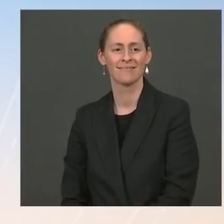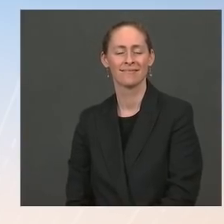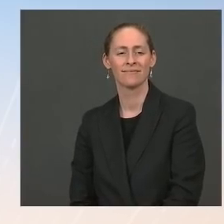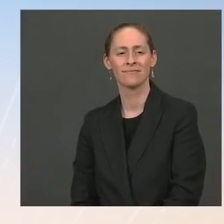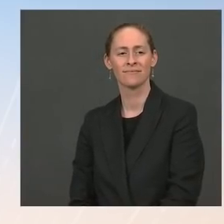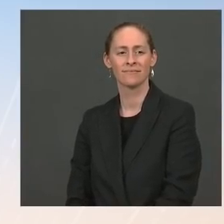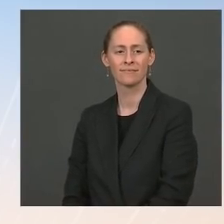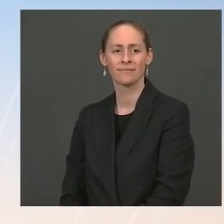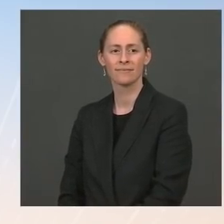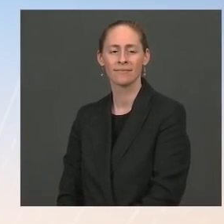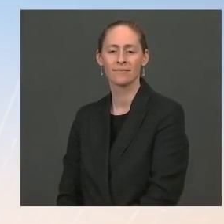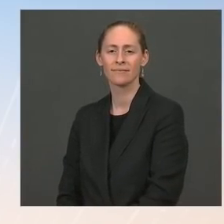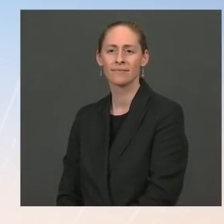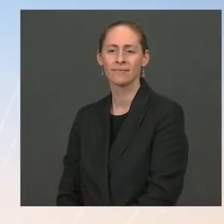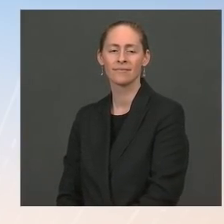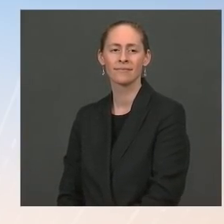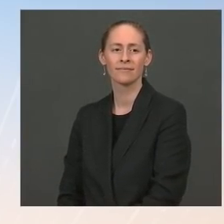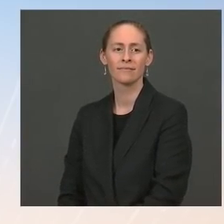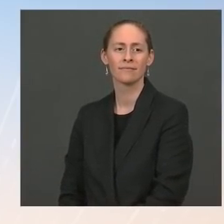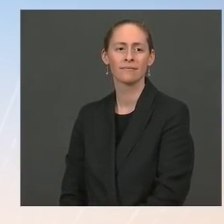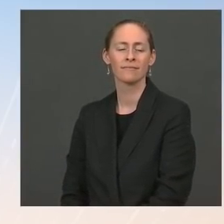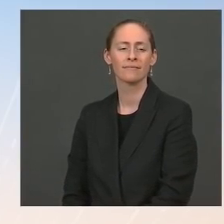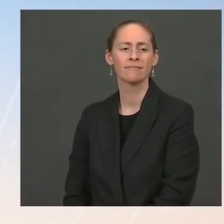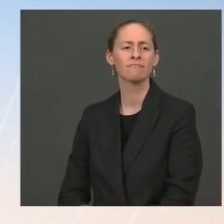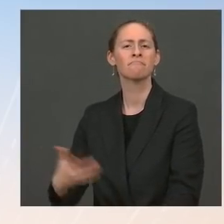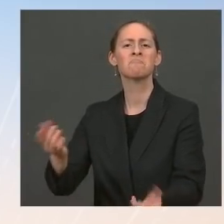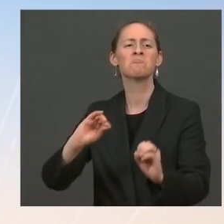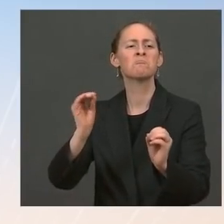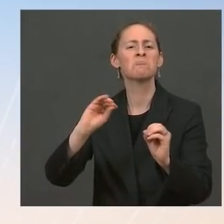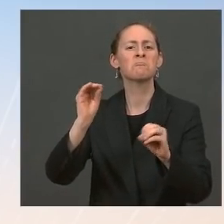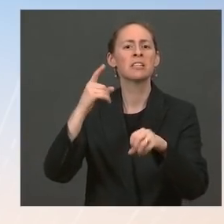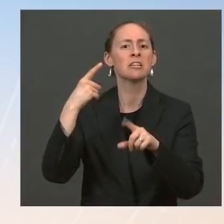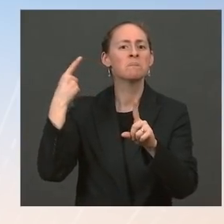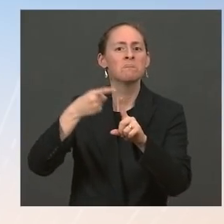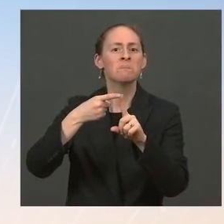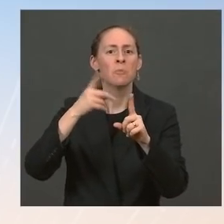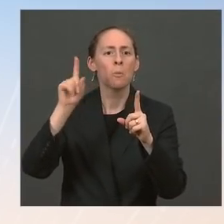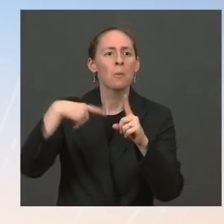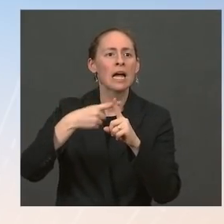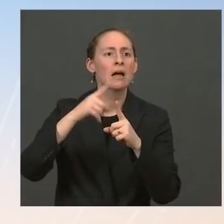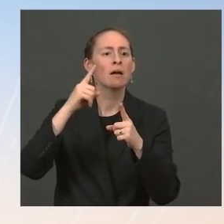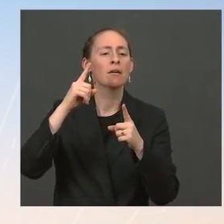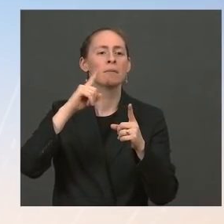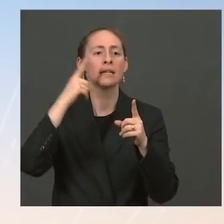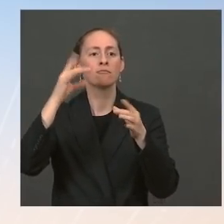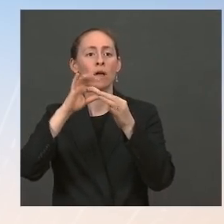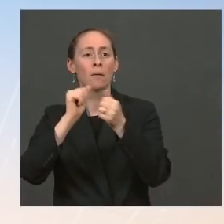I don't have a timeframe to give you today, Ashley. Obviously, the Olympics are in February, and I want to give the President